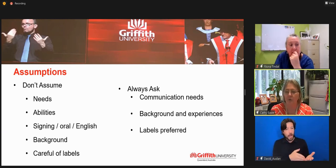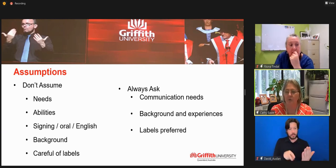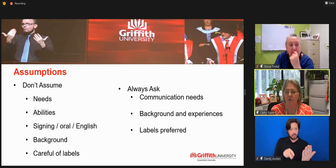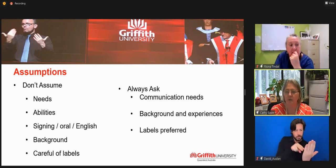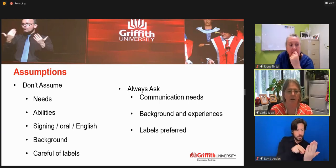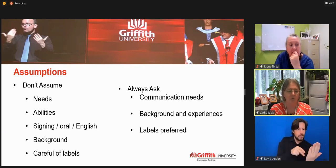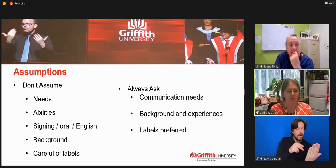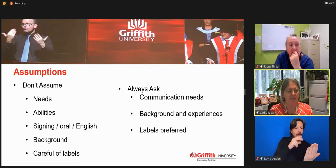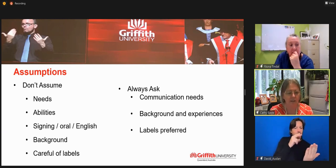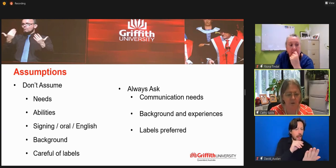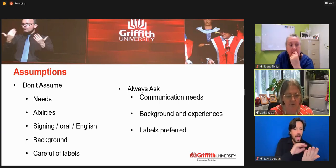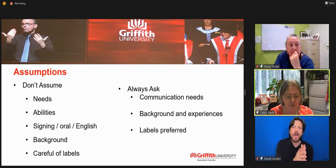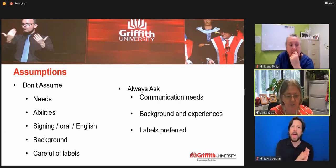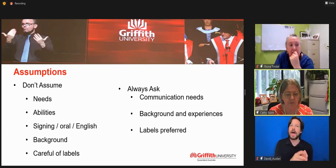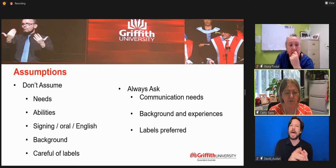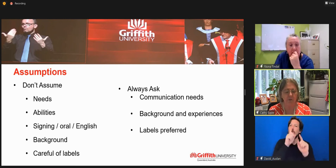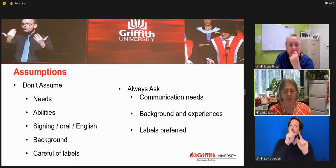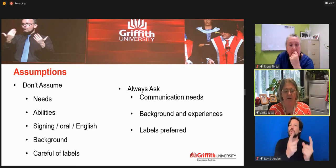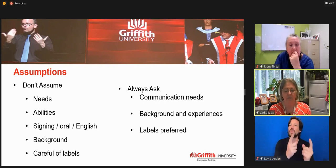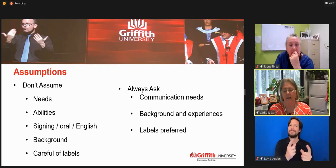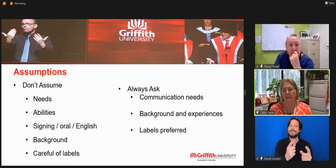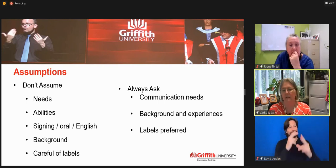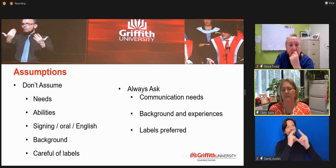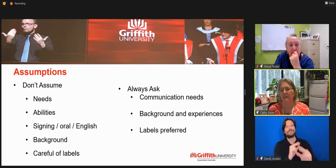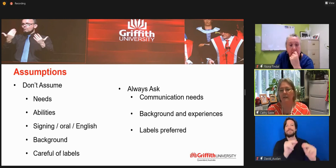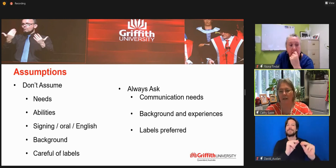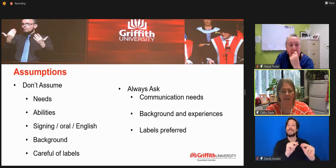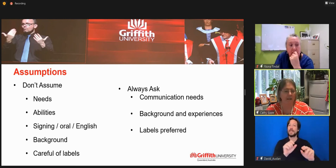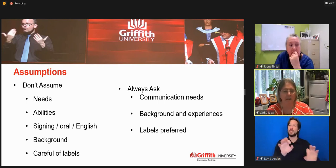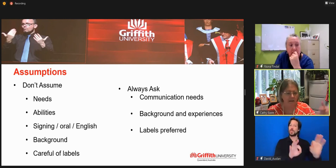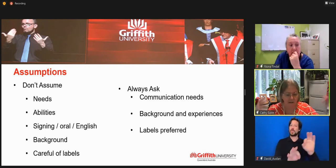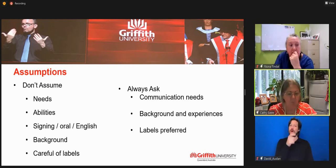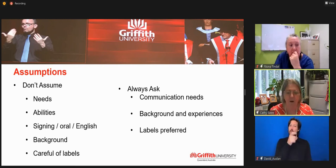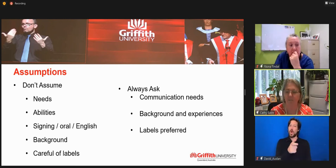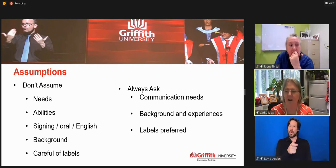the word. I couldn't say those scientific terms and that thing affected that thing, whatever.